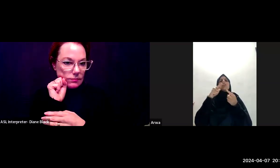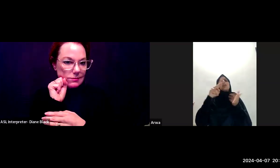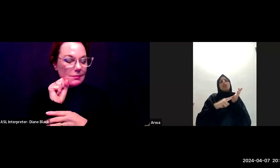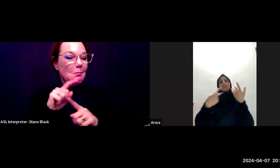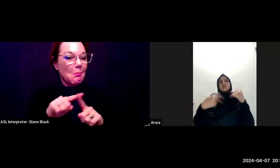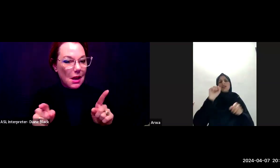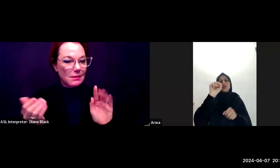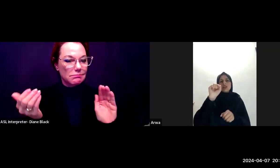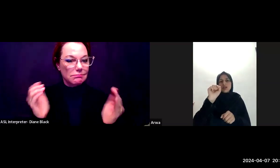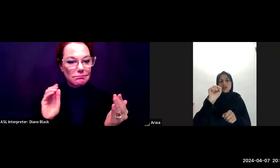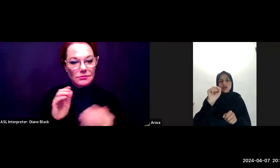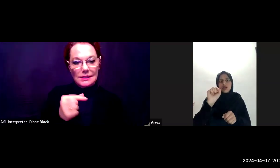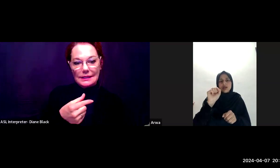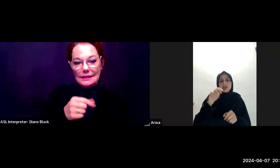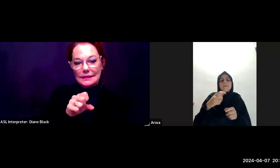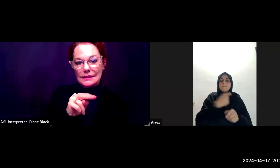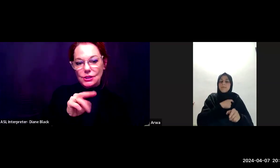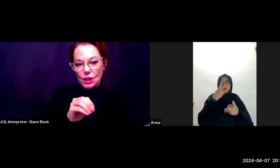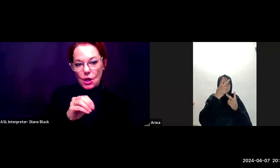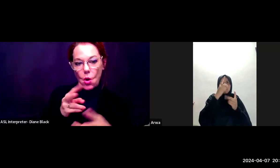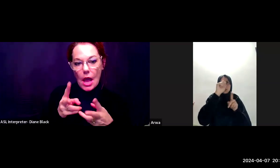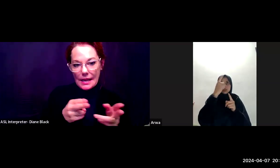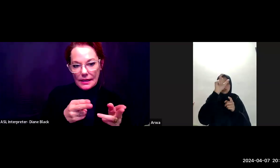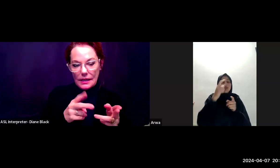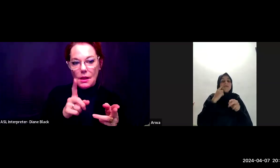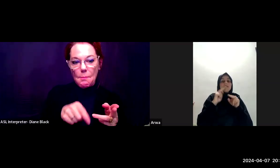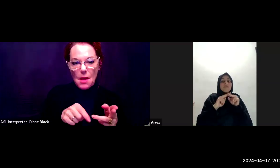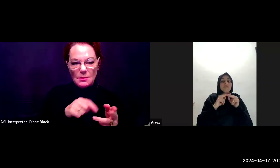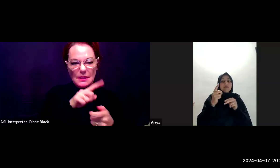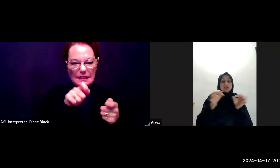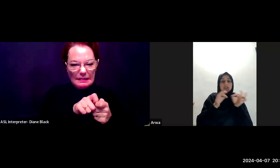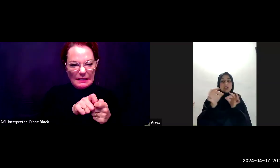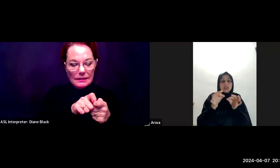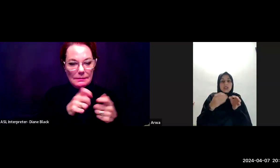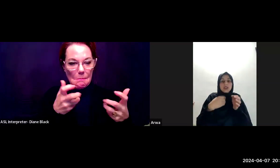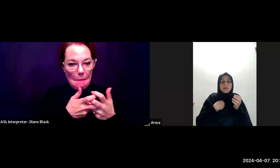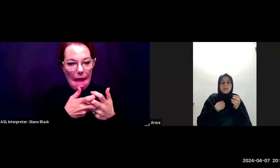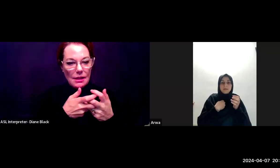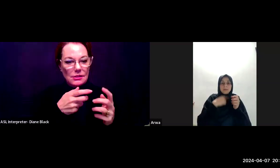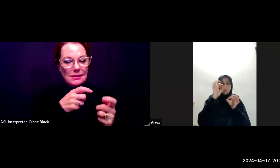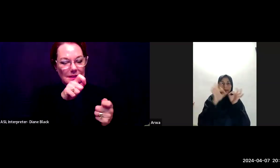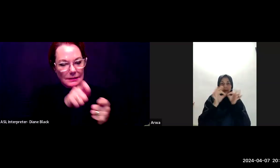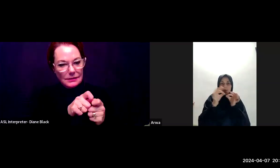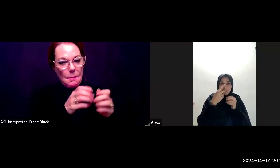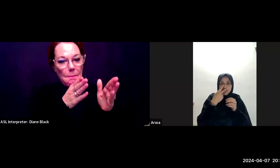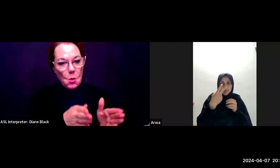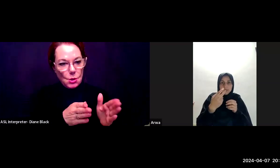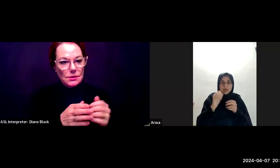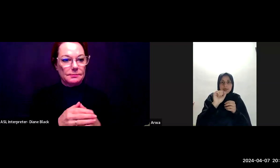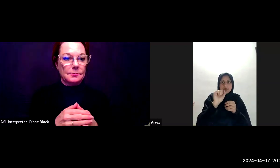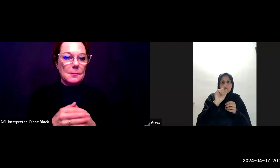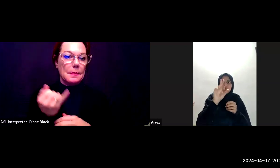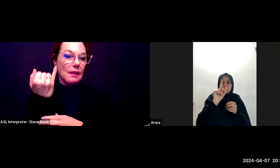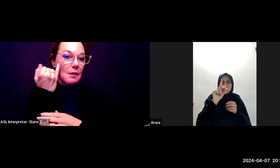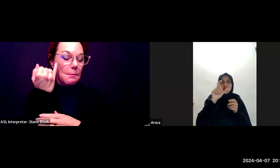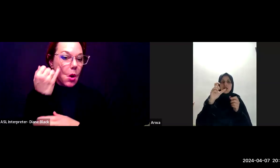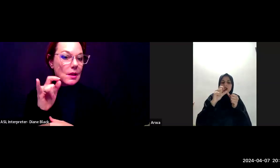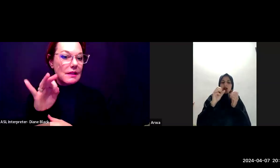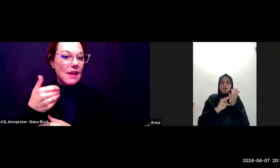has to be personalized you know. I'll have a mutation in say compartment 12. another person will have it